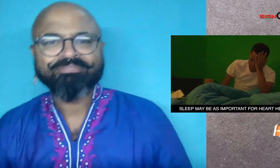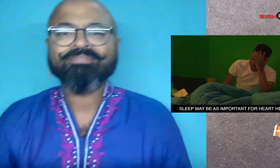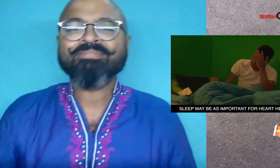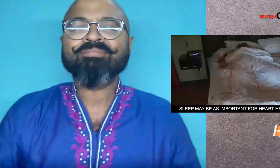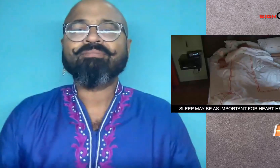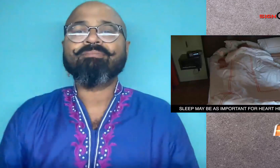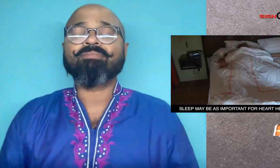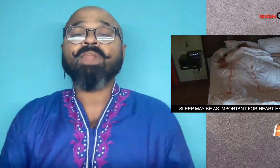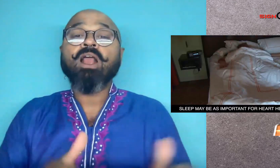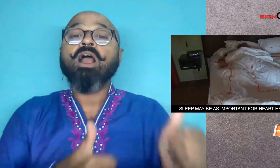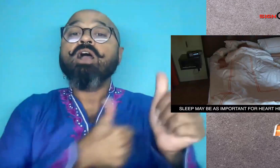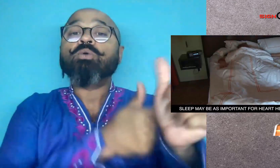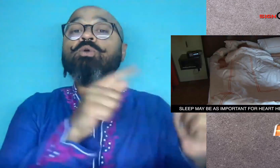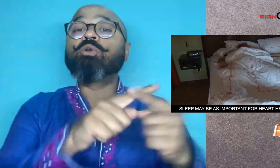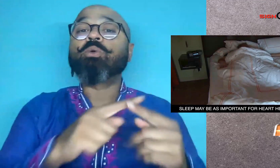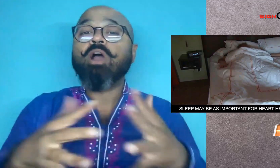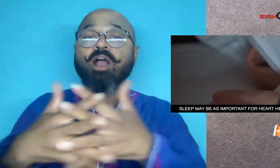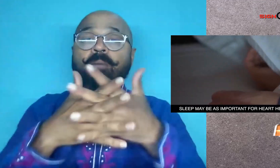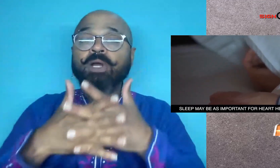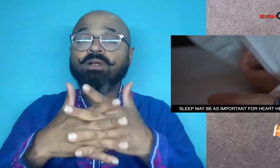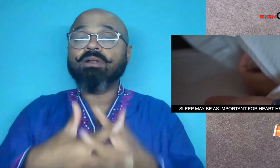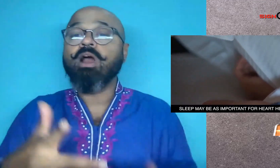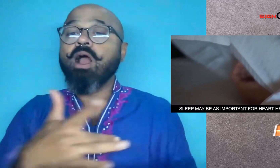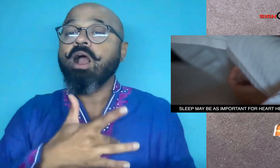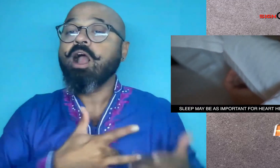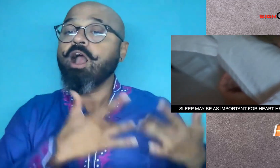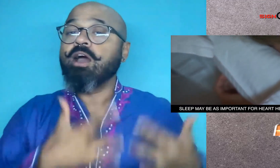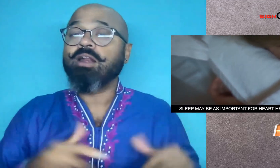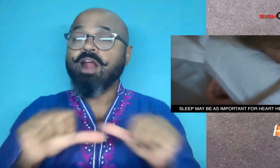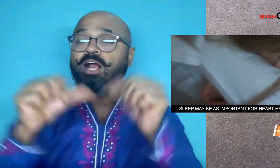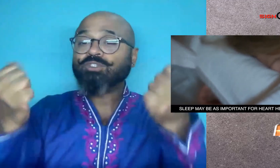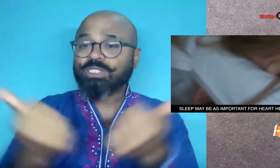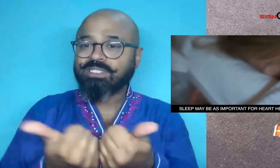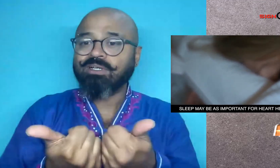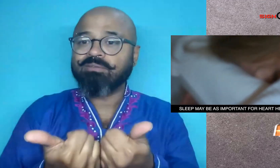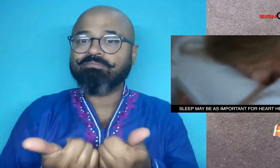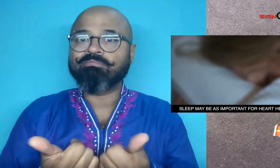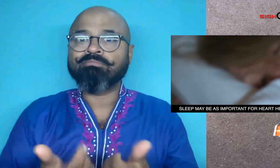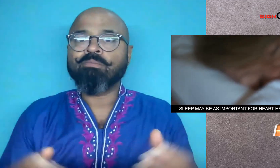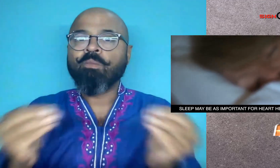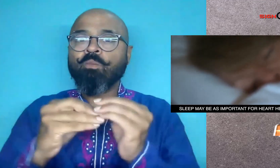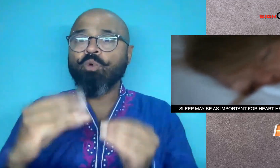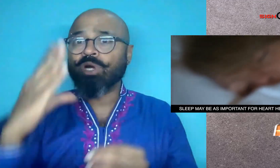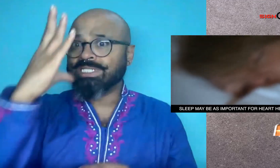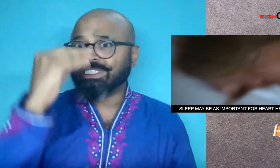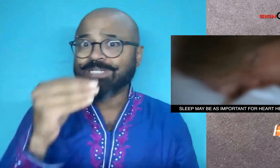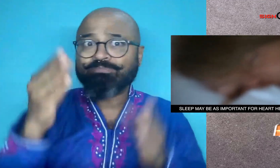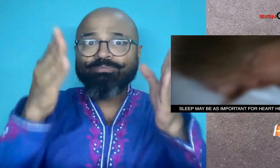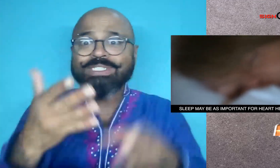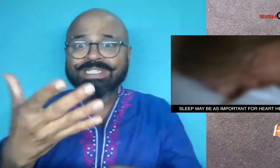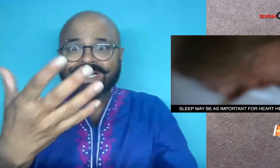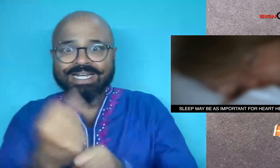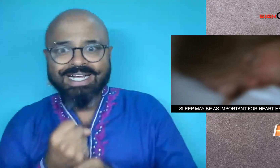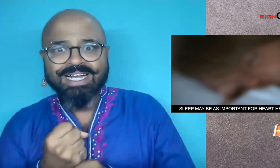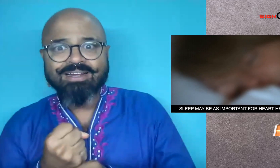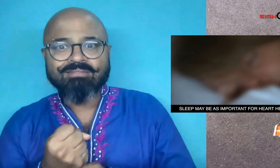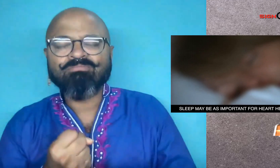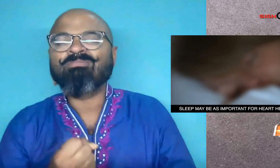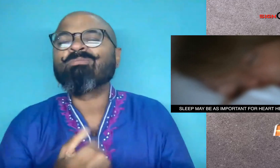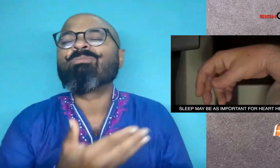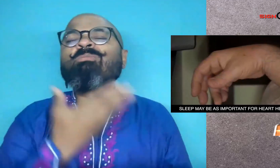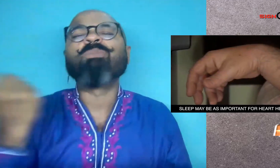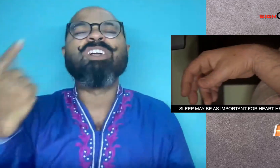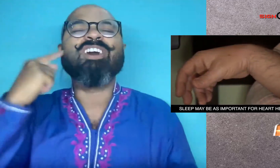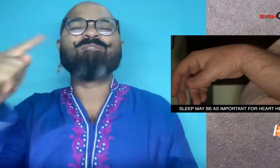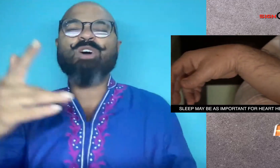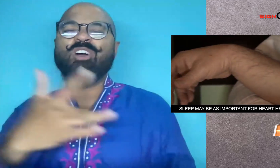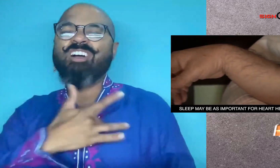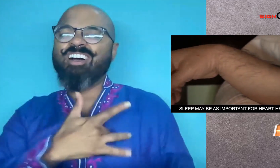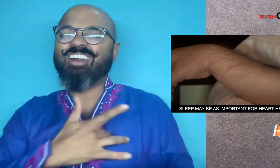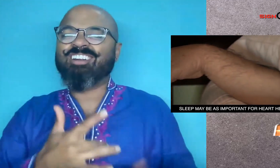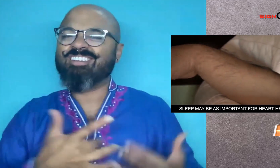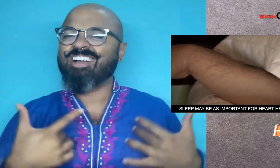shape, make sure you get enough zzzzzzz's According to the American Heart Association,